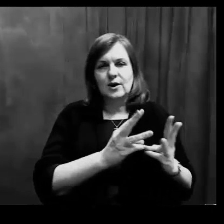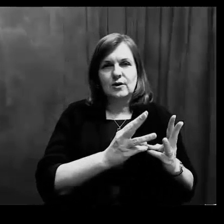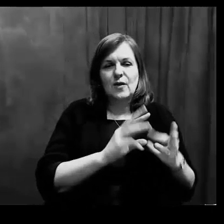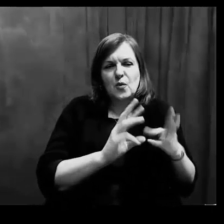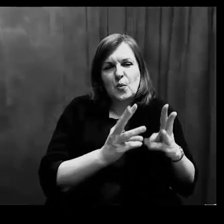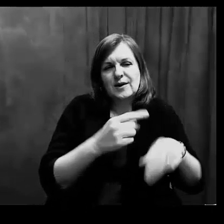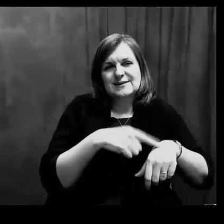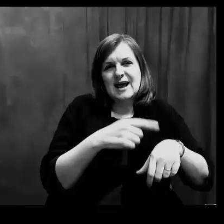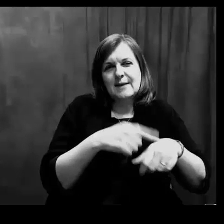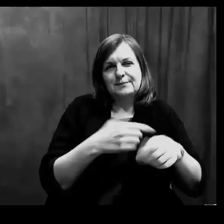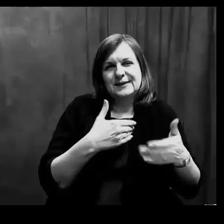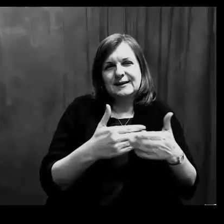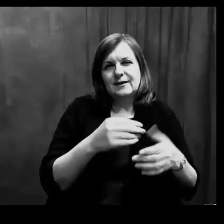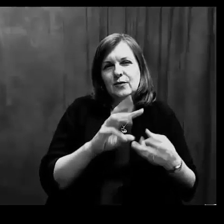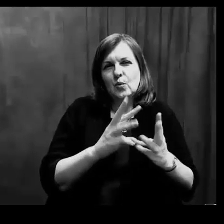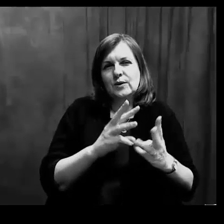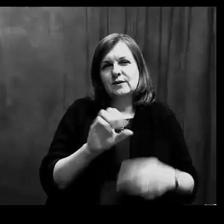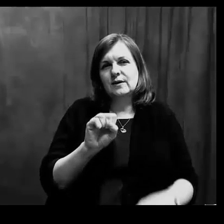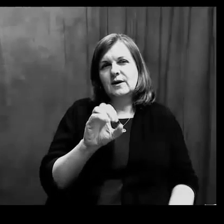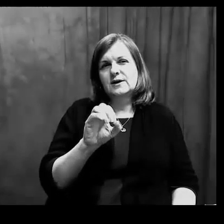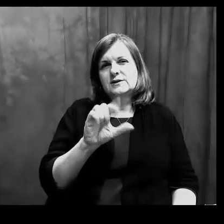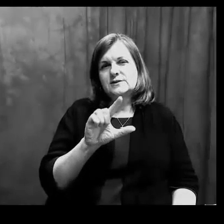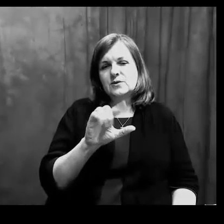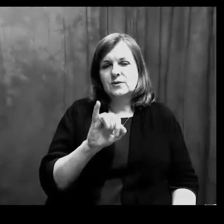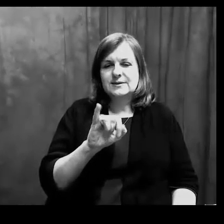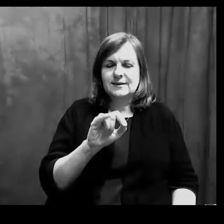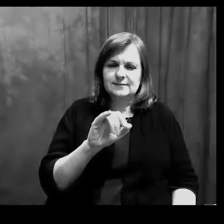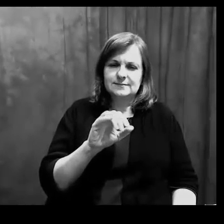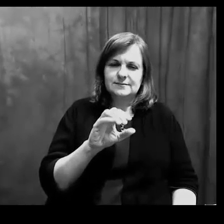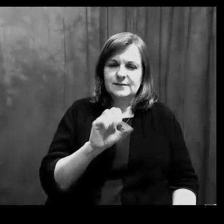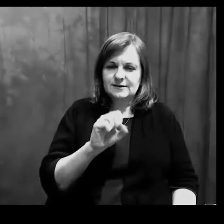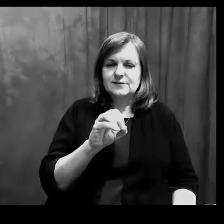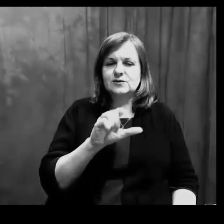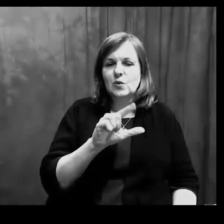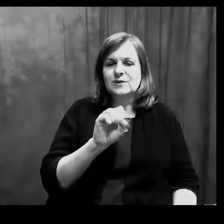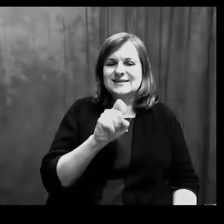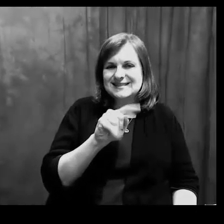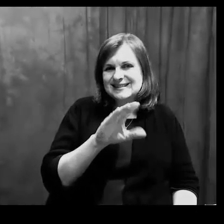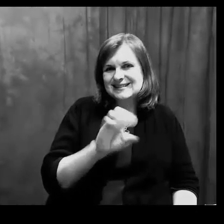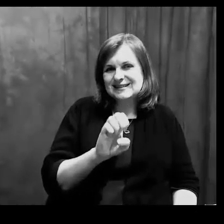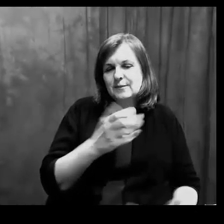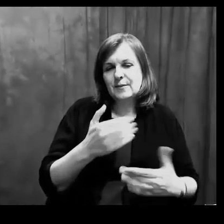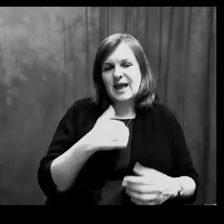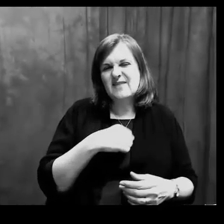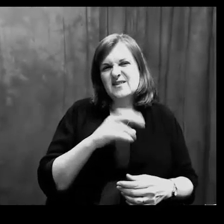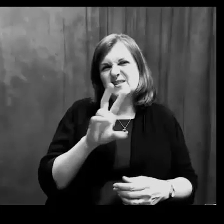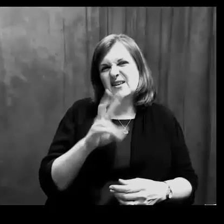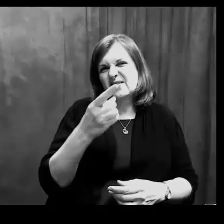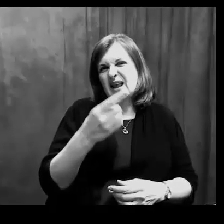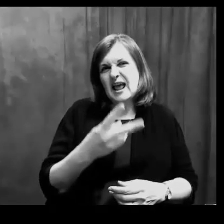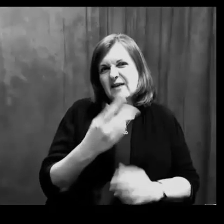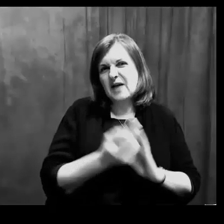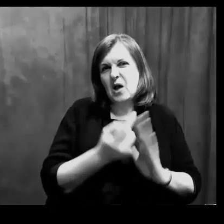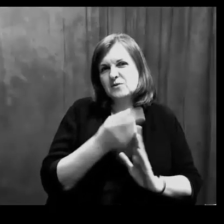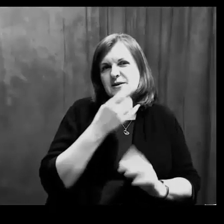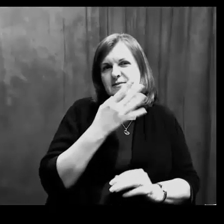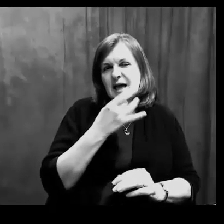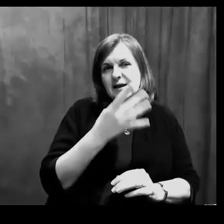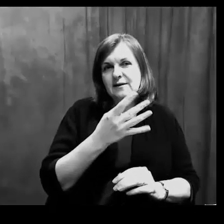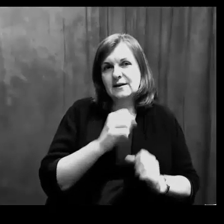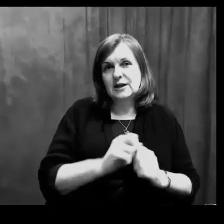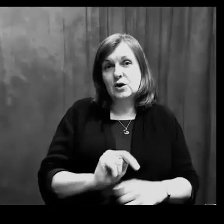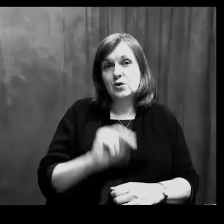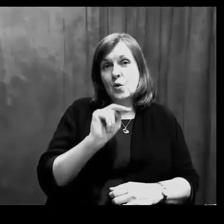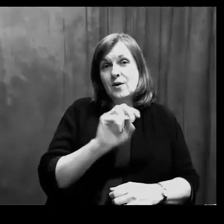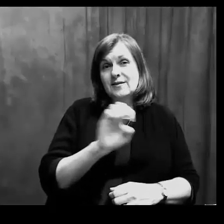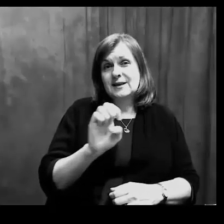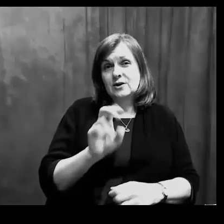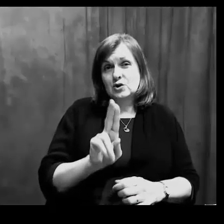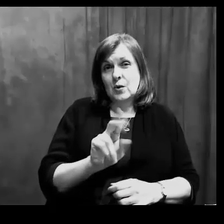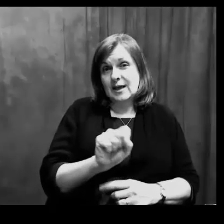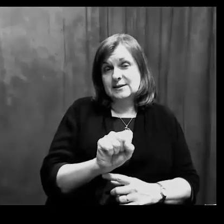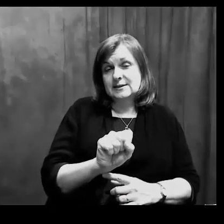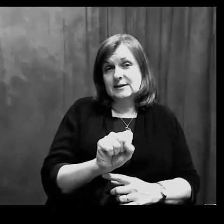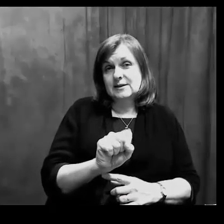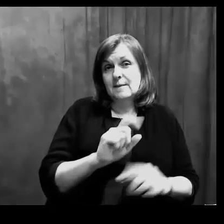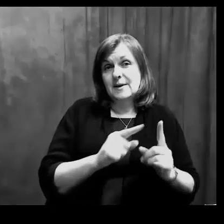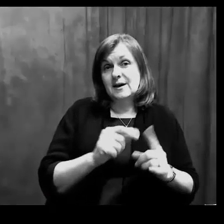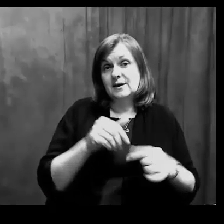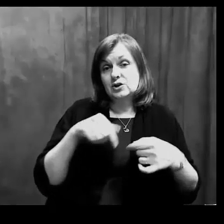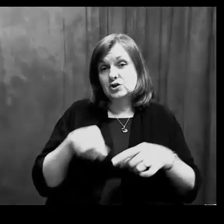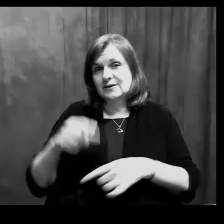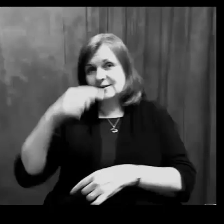in our shortest days in the winter around the winter solstice we may only have 7 1/2 hours of light in northeastern United States but